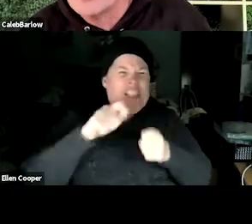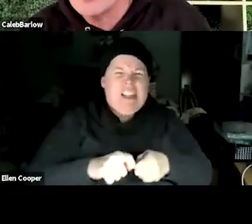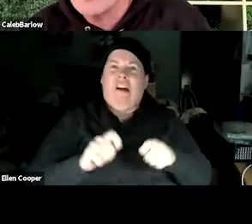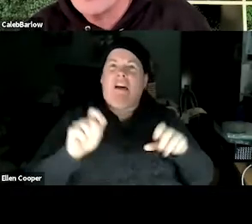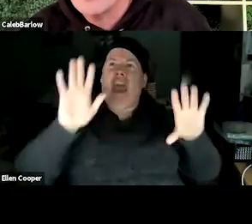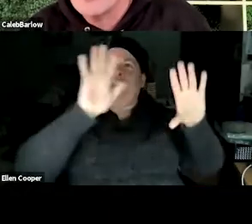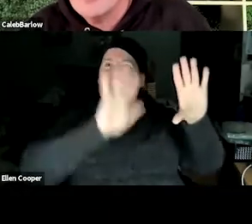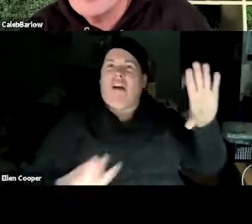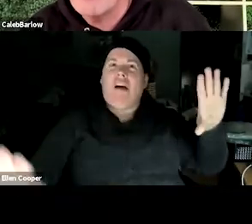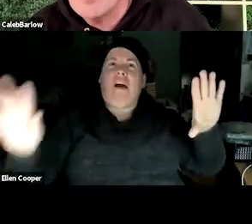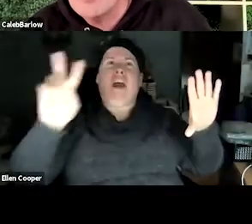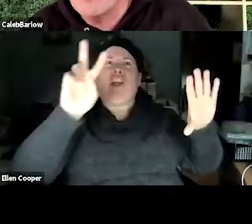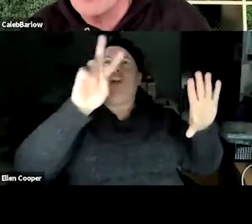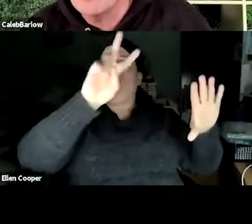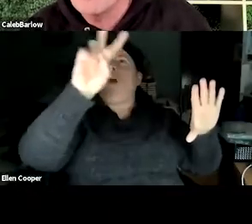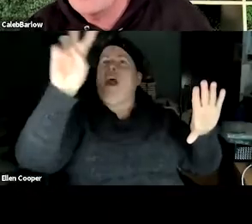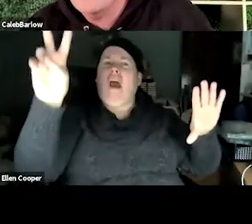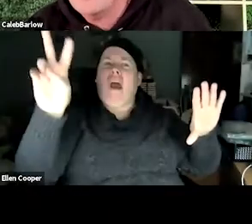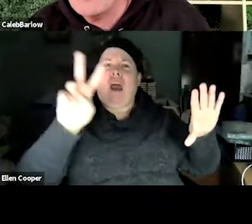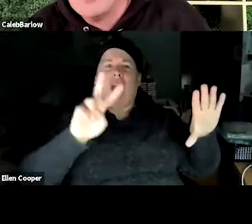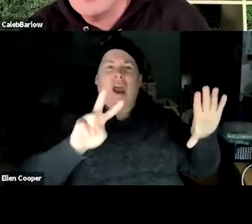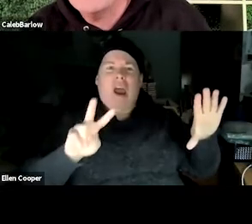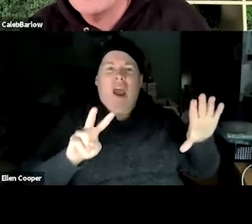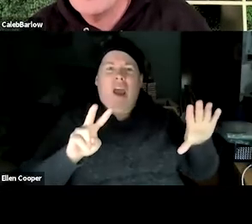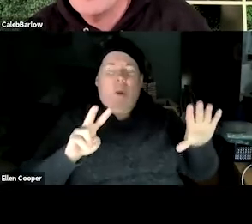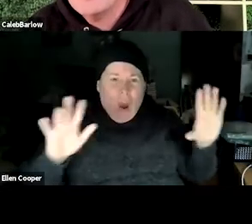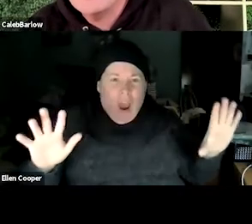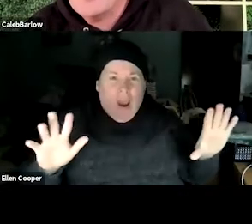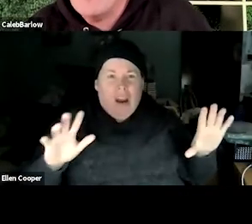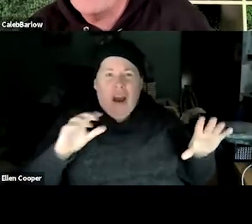CalebBarlow: This is unbelievable. But then on the other hand, this is now a